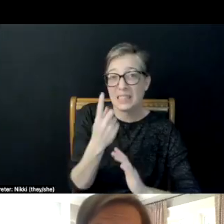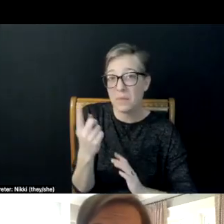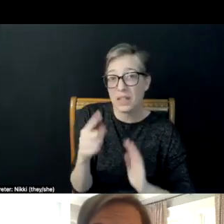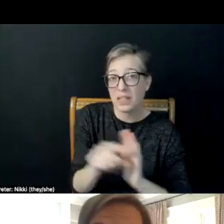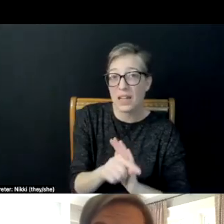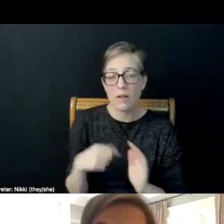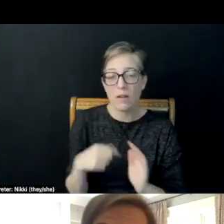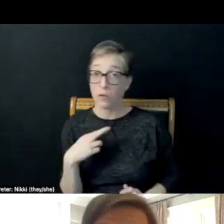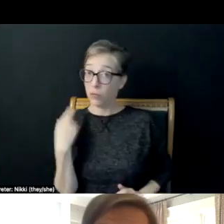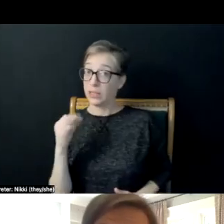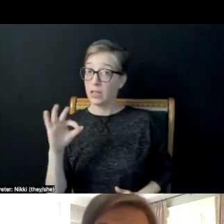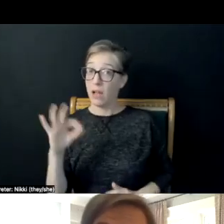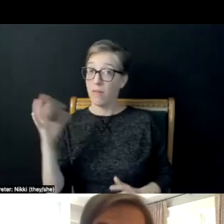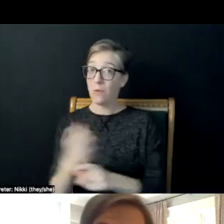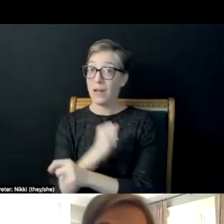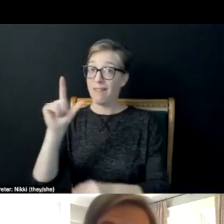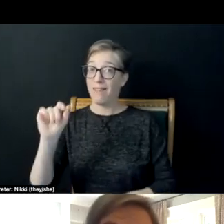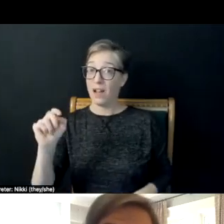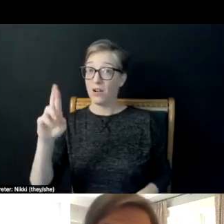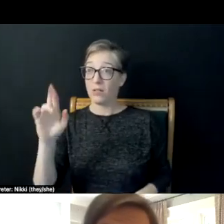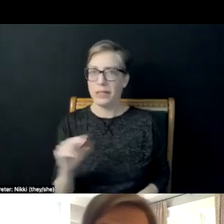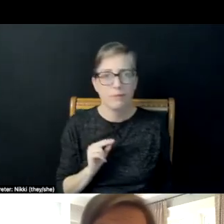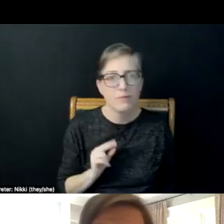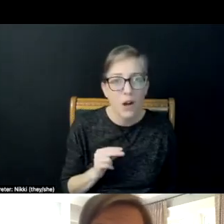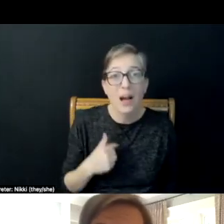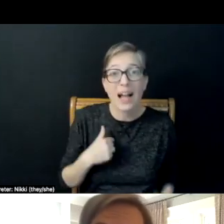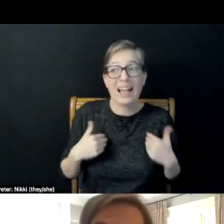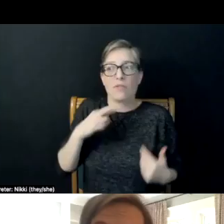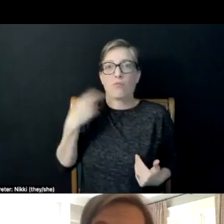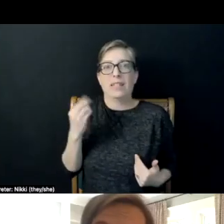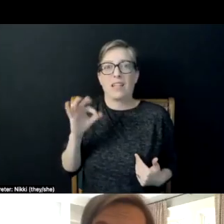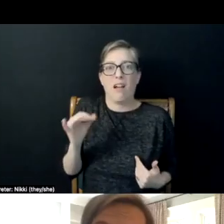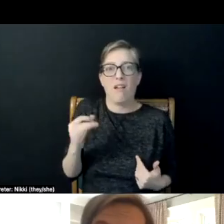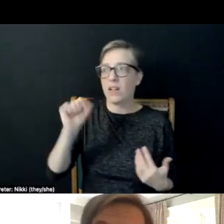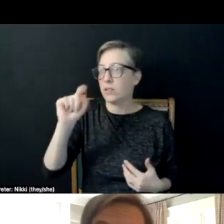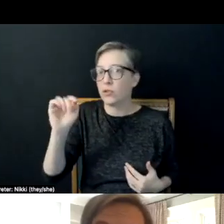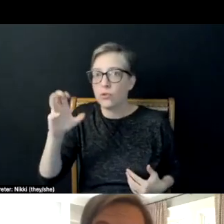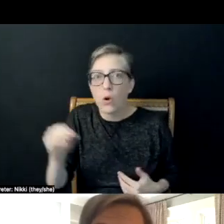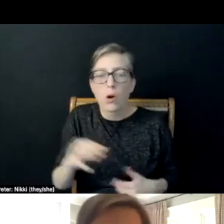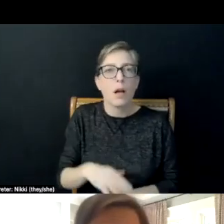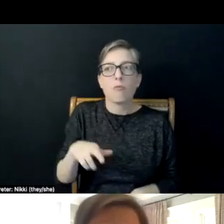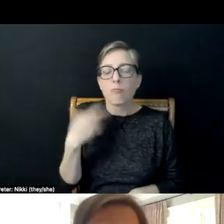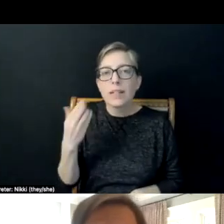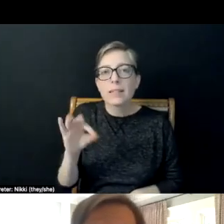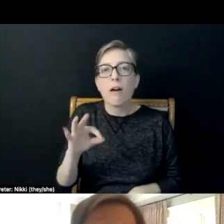I have the risk of a thunderstorm. I have the risk of a car accident. It is something that may happen that is negative, instead of -